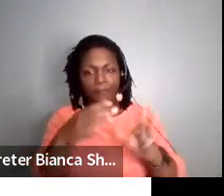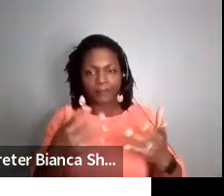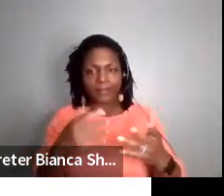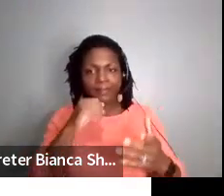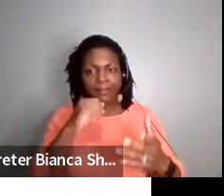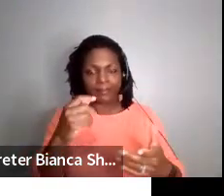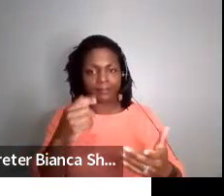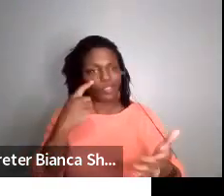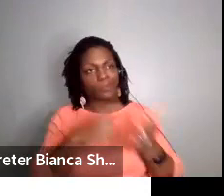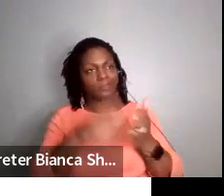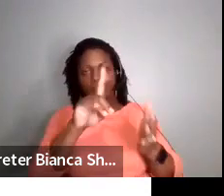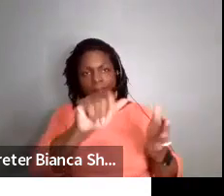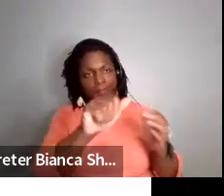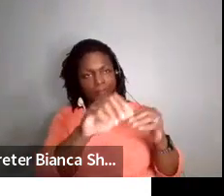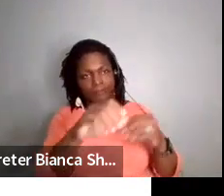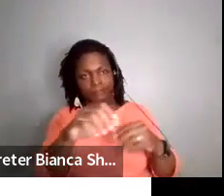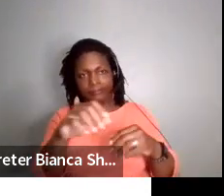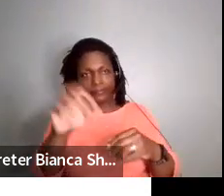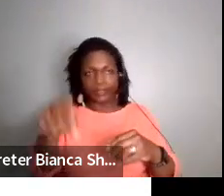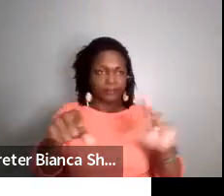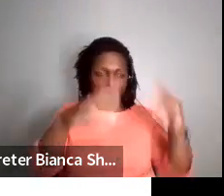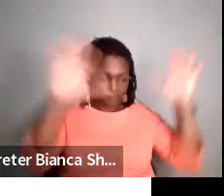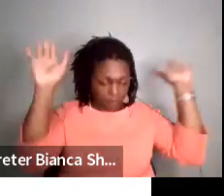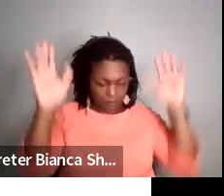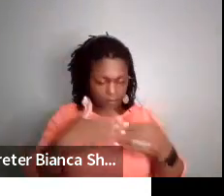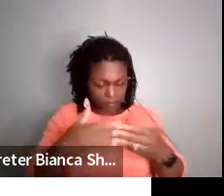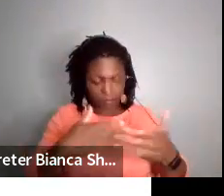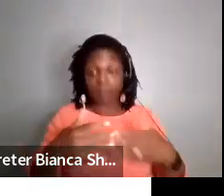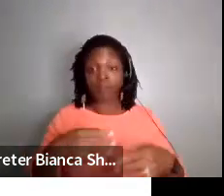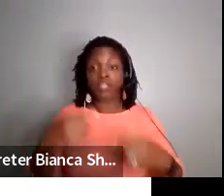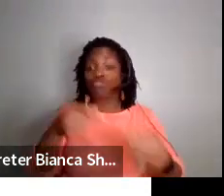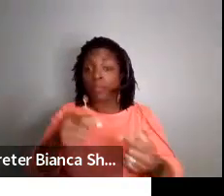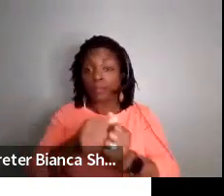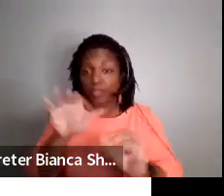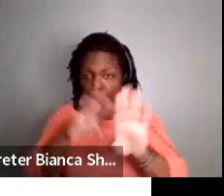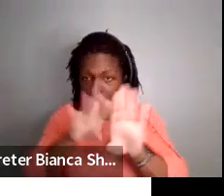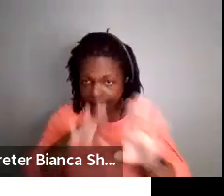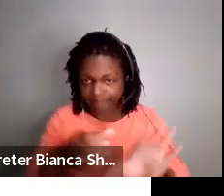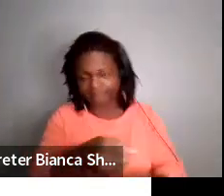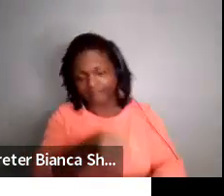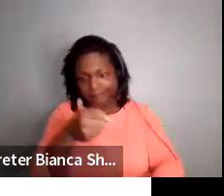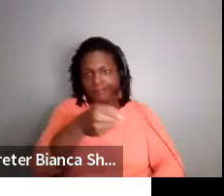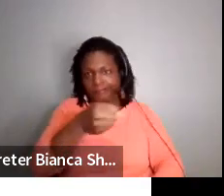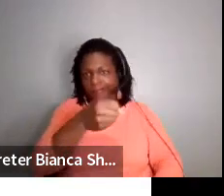say no help them. This is what i've seen myself this is what I've seen myself.